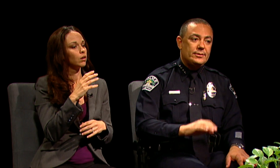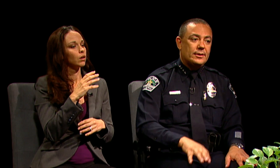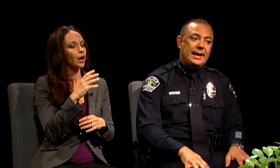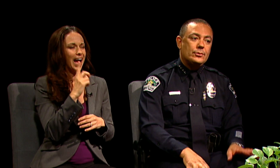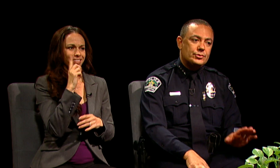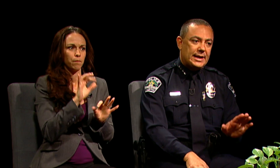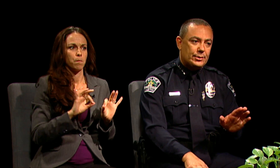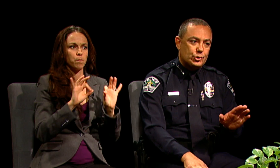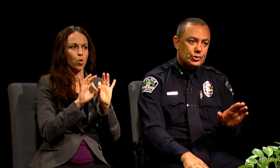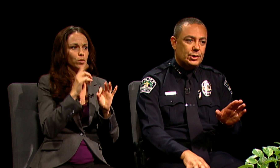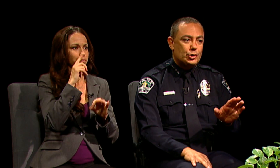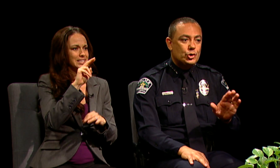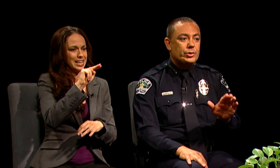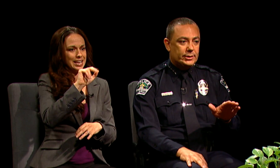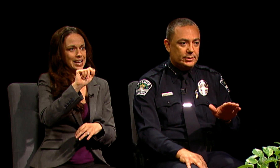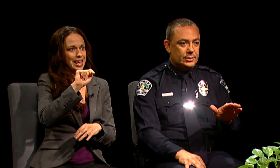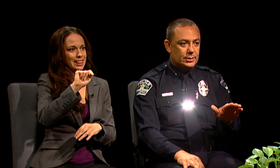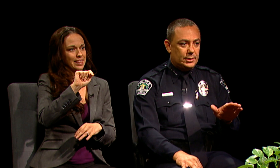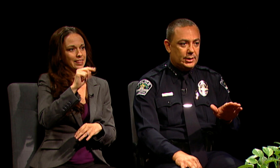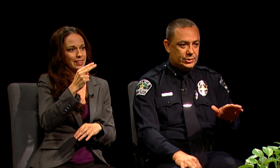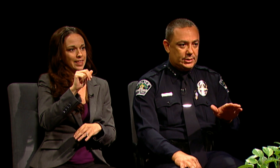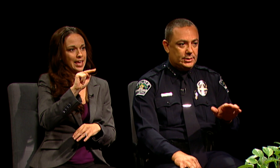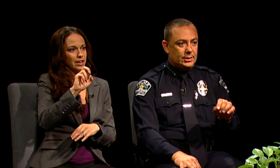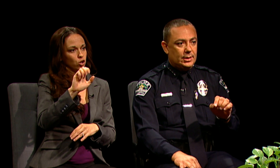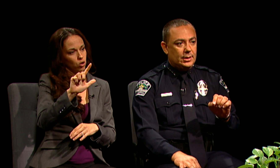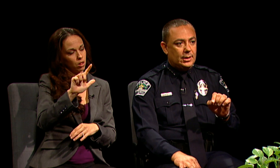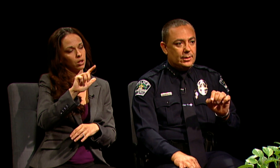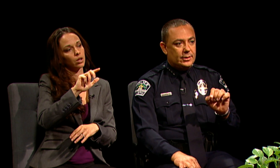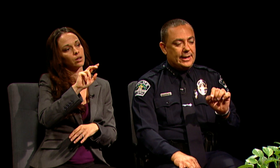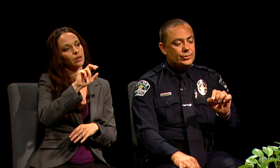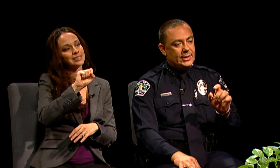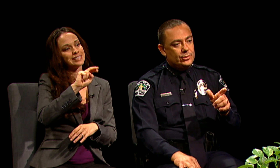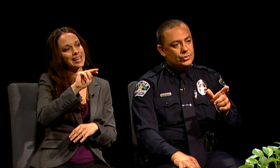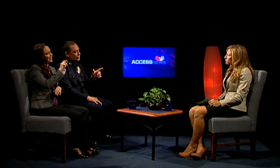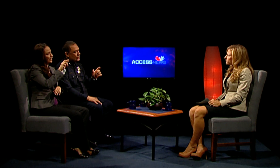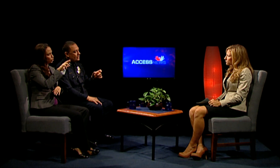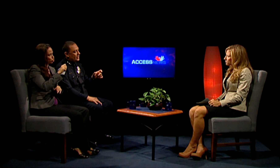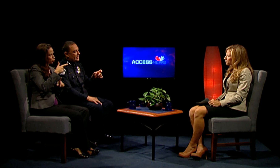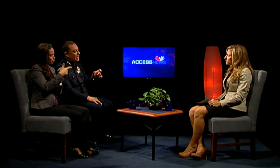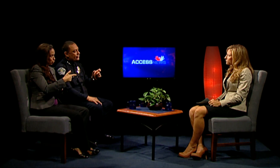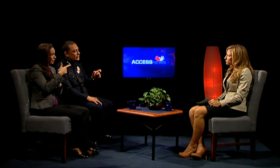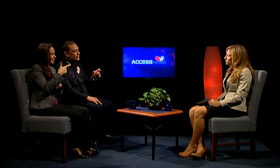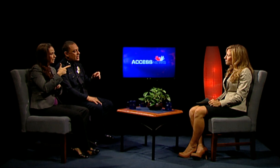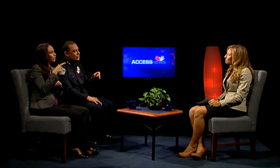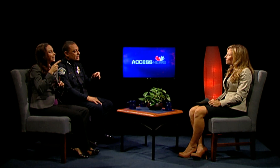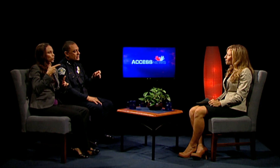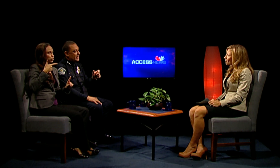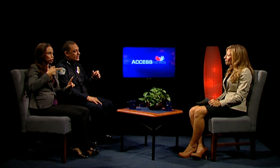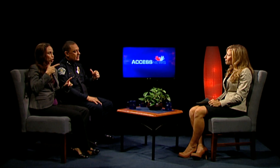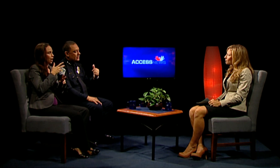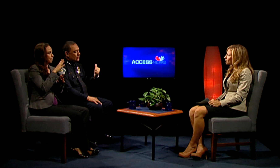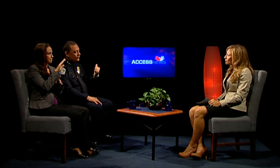THE NATHANIEL SANDERS SHOOTING INCIDENT. NATHANIEL SANDERS WAS SHOT BY OFFICER LEONARDO QUINTANA,